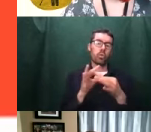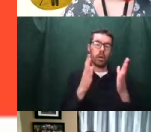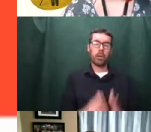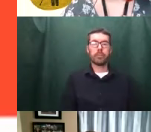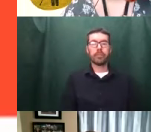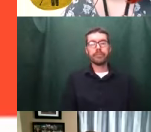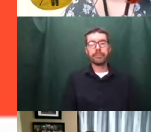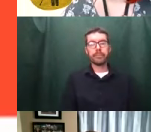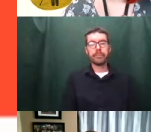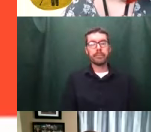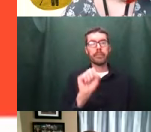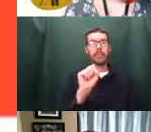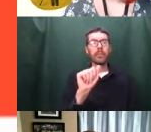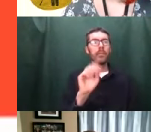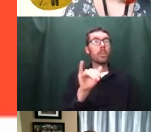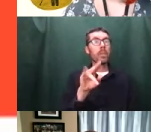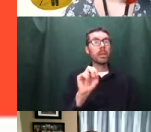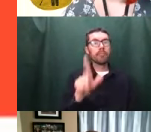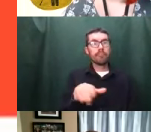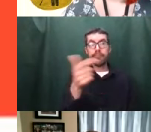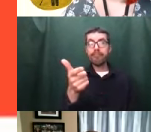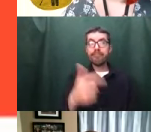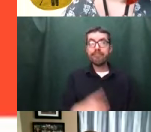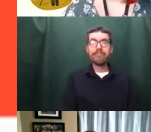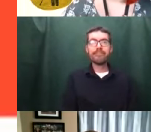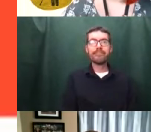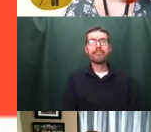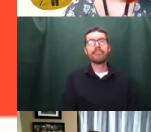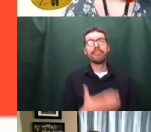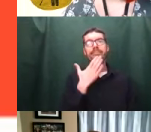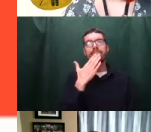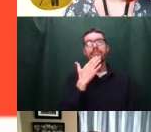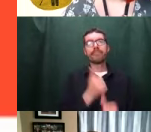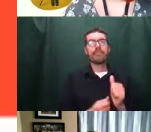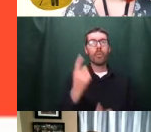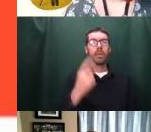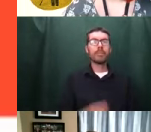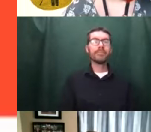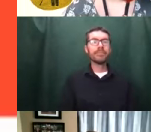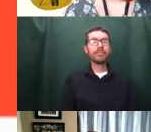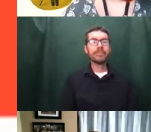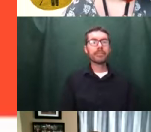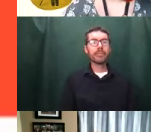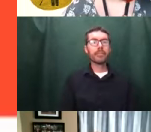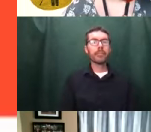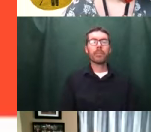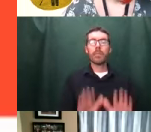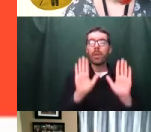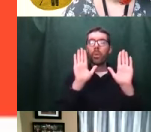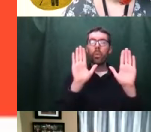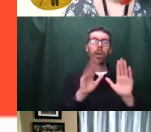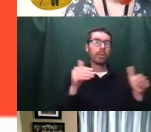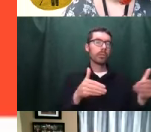I'm sending it back to you now. Sabine: Thanks everyone. Um, wonderful intros. Really delighted to be here with all